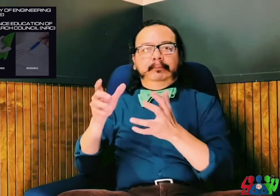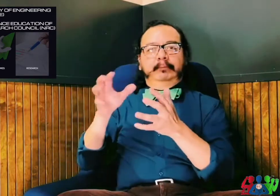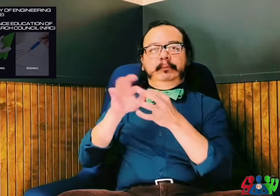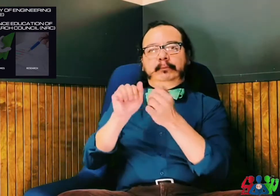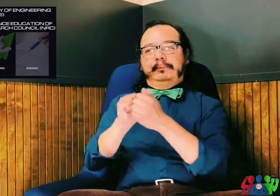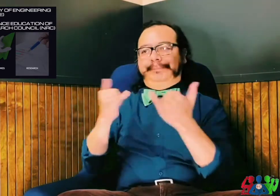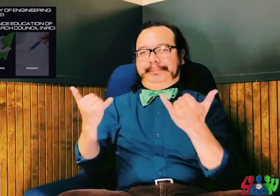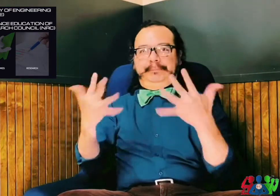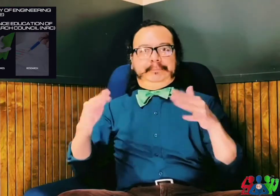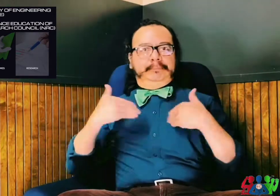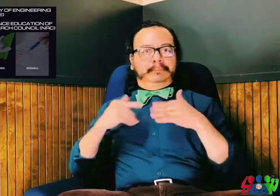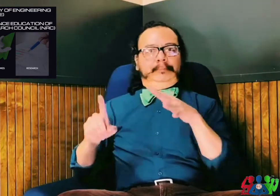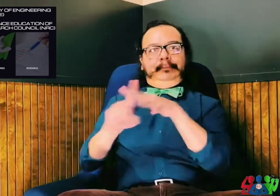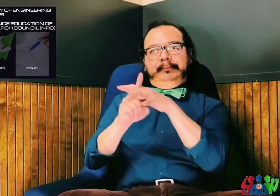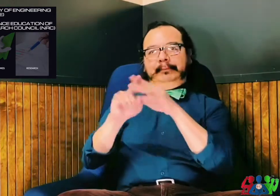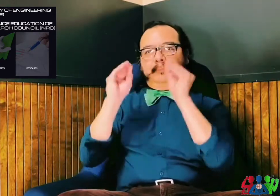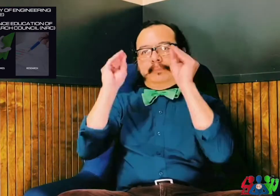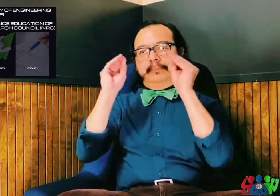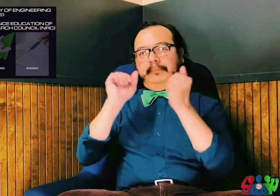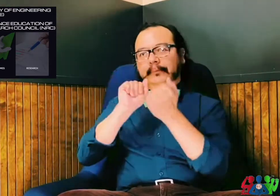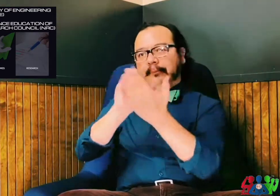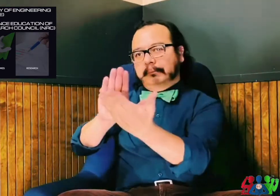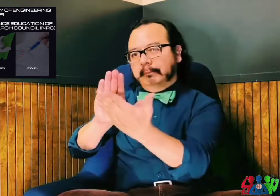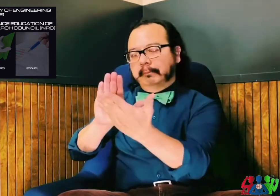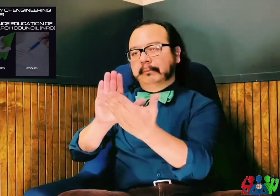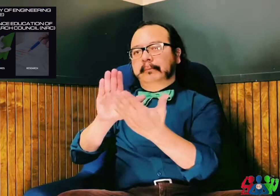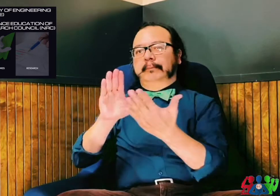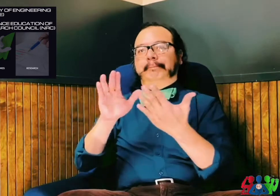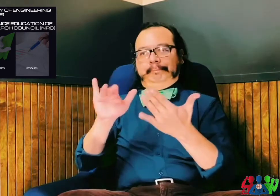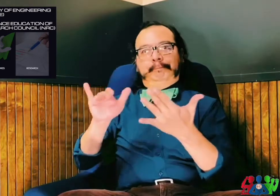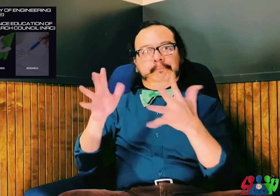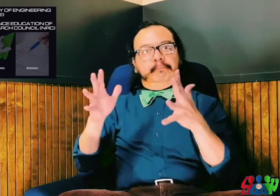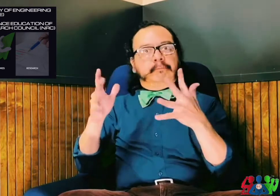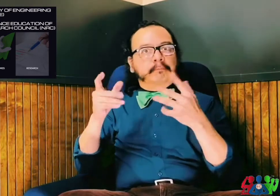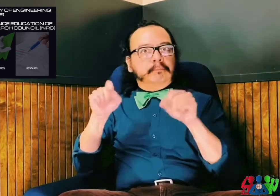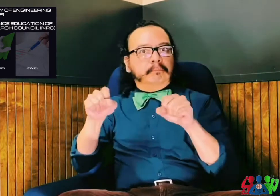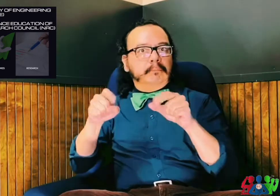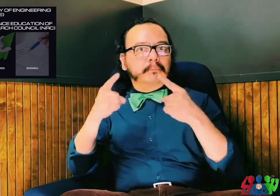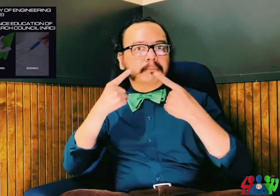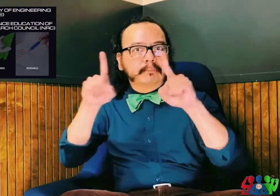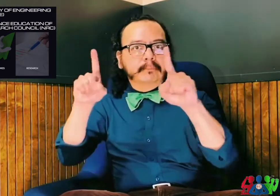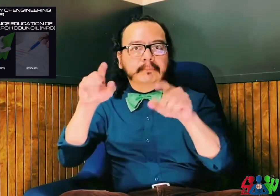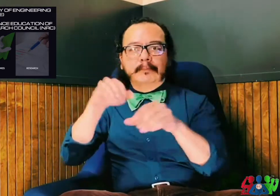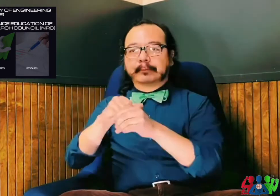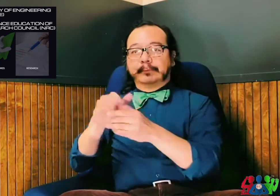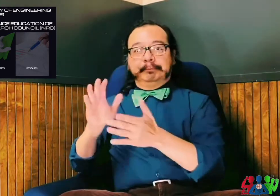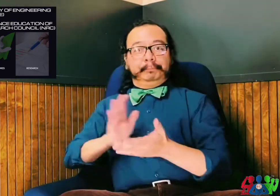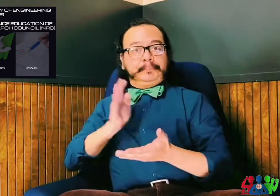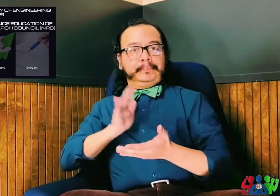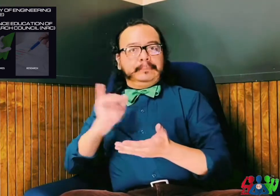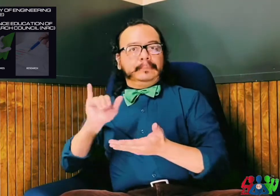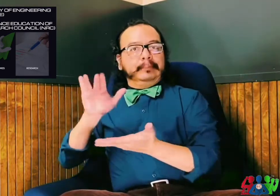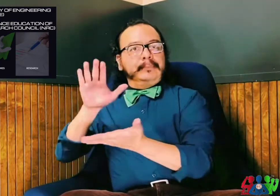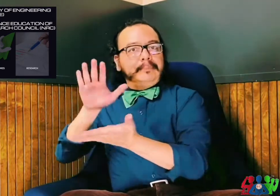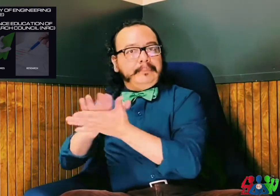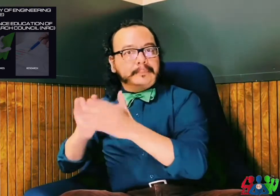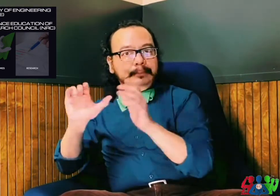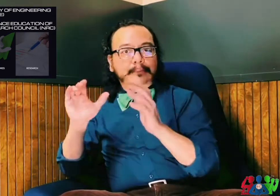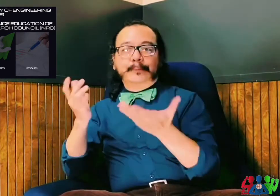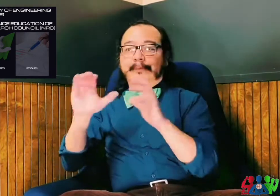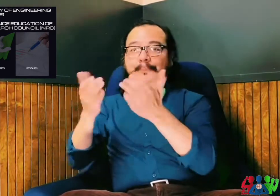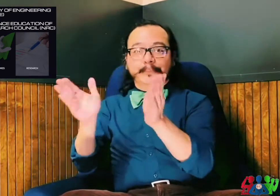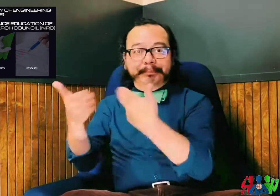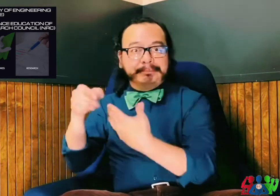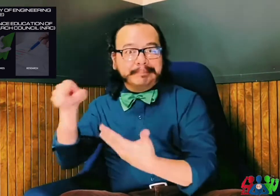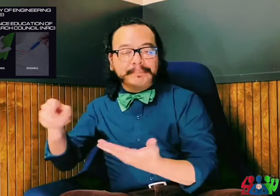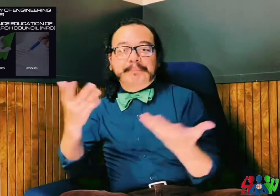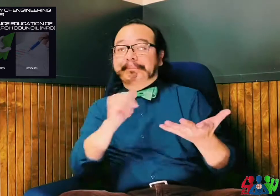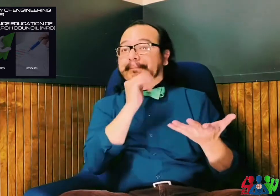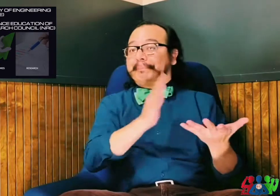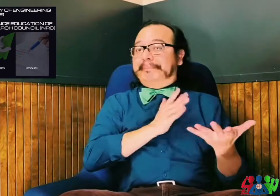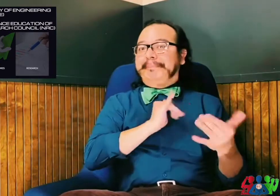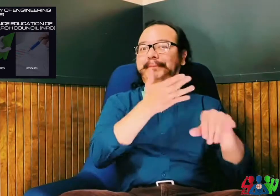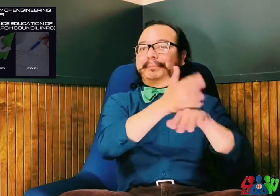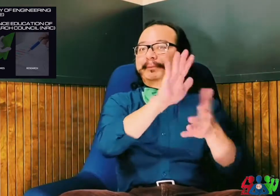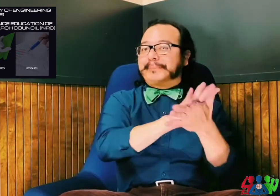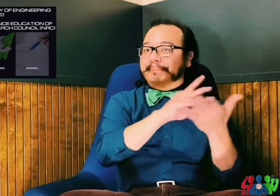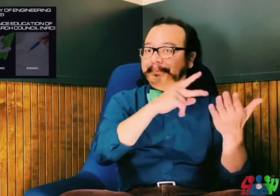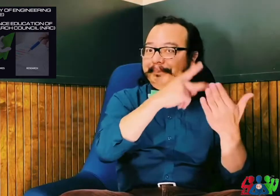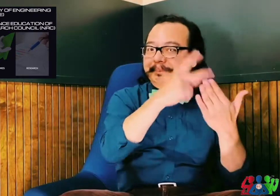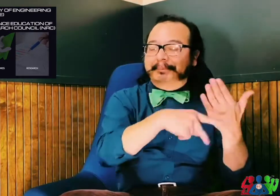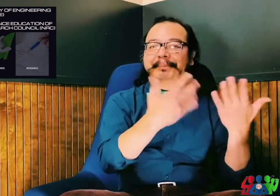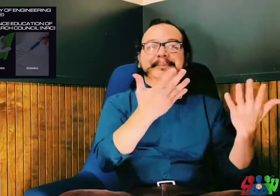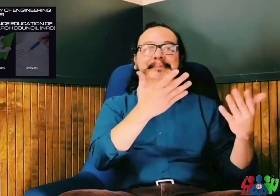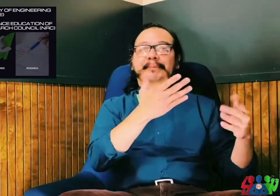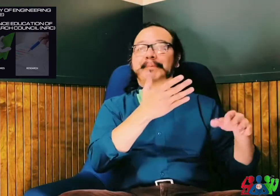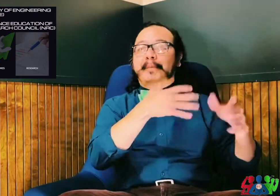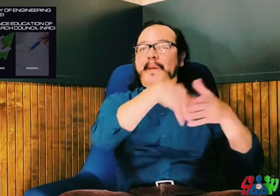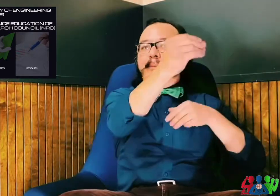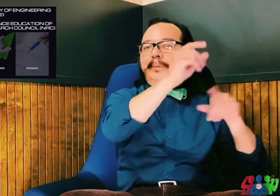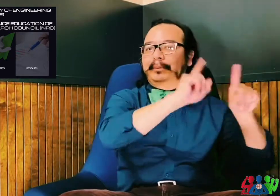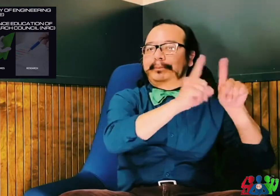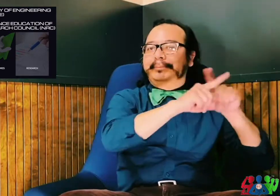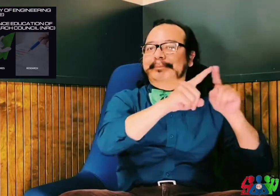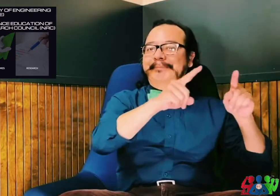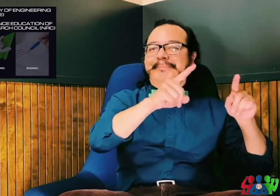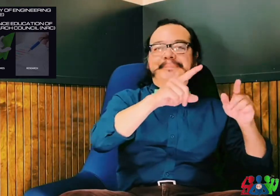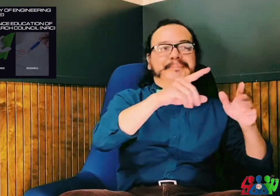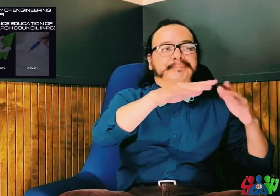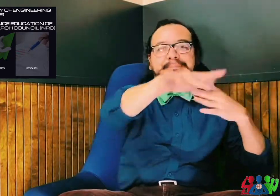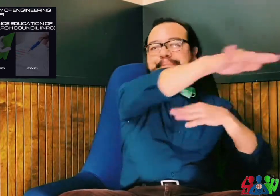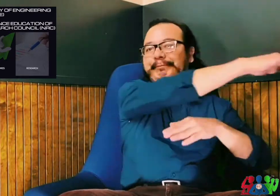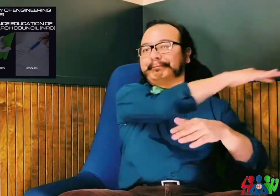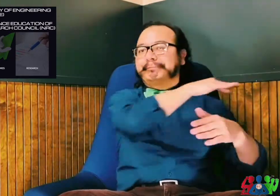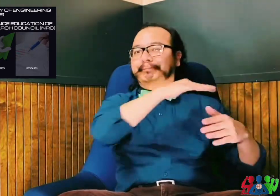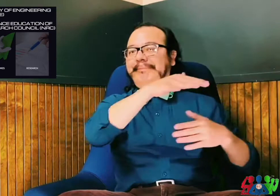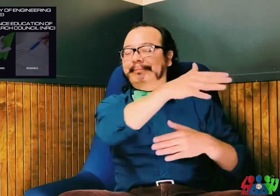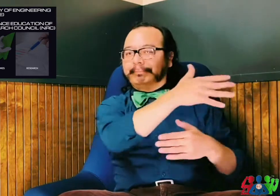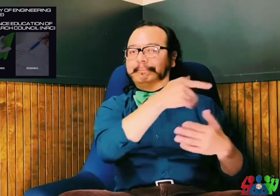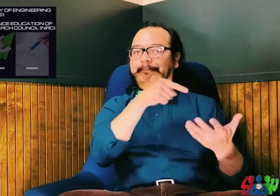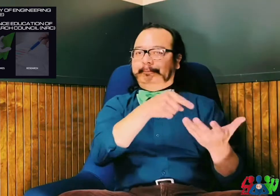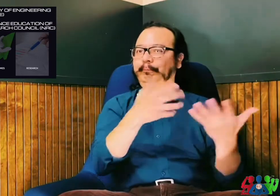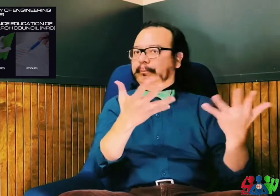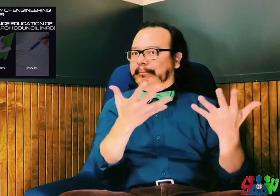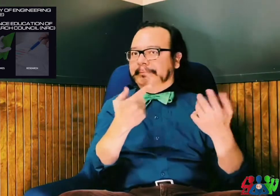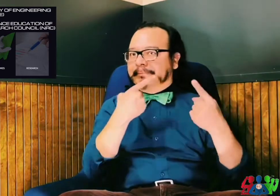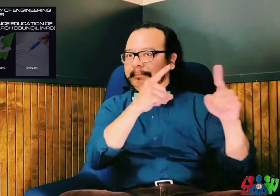Existing approaches to integrated STEM education in both formal and after-/out-of-school settings.